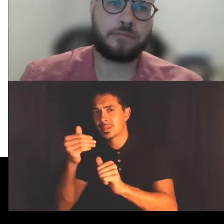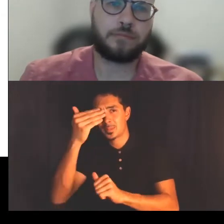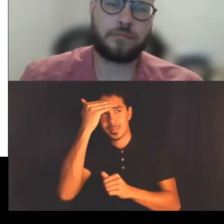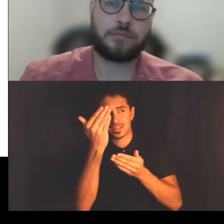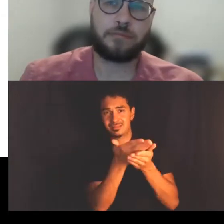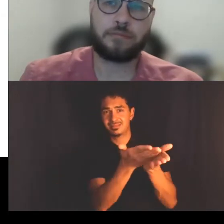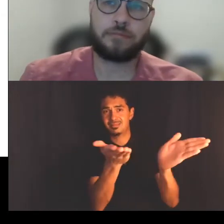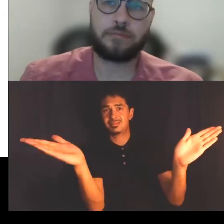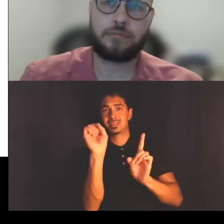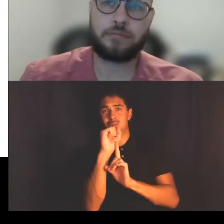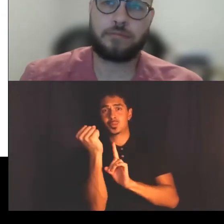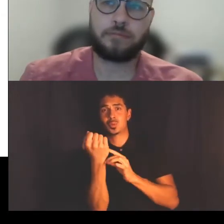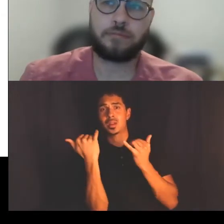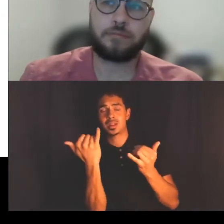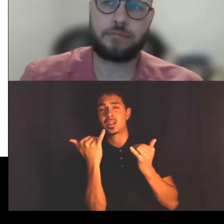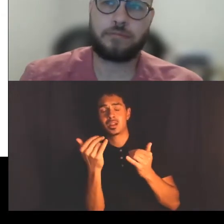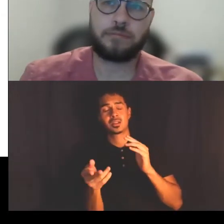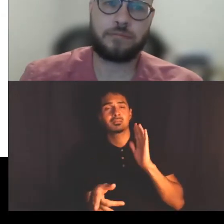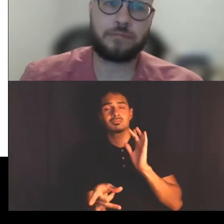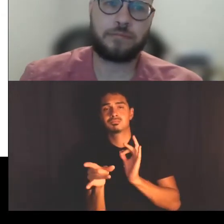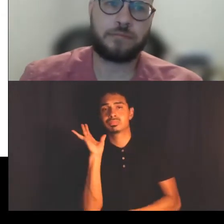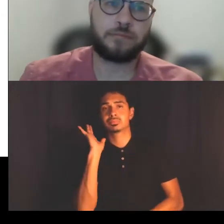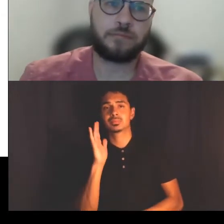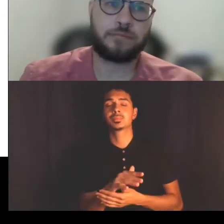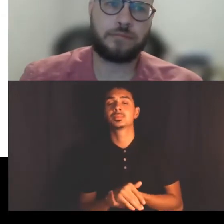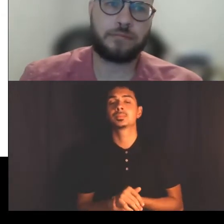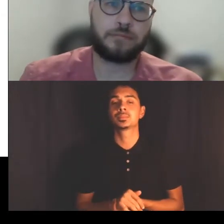Trans providers, so providers, like I mentioned my friend